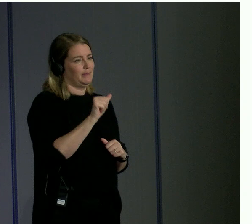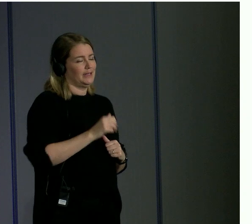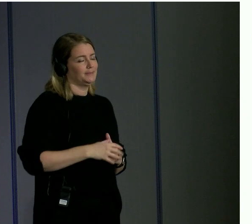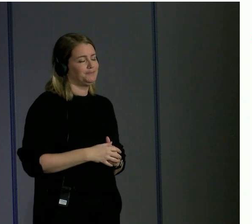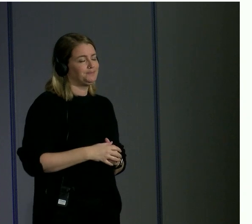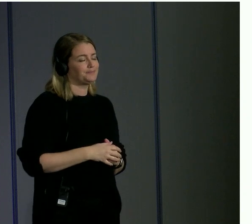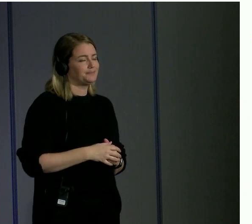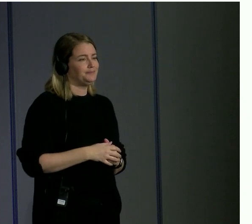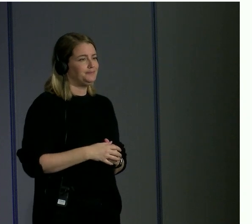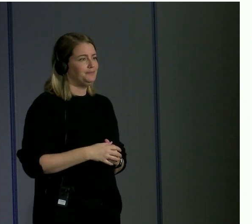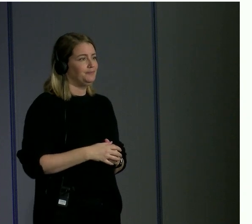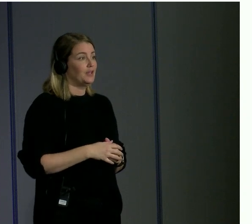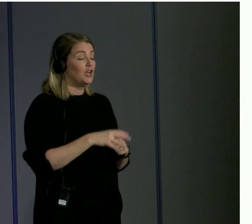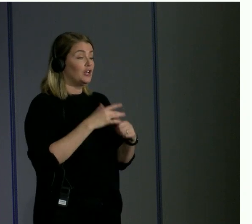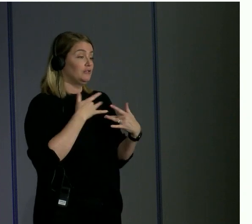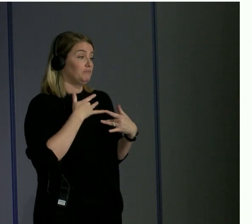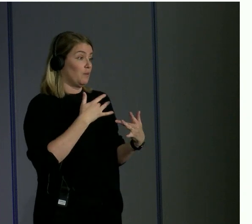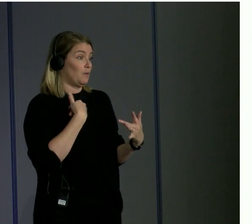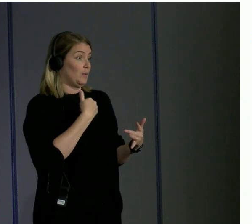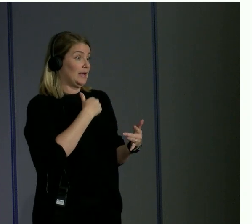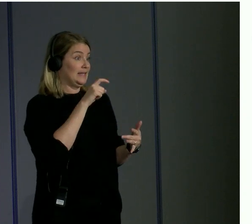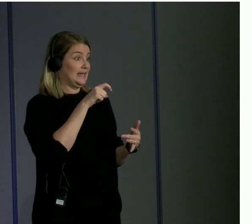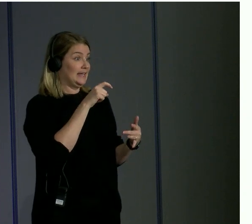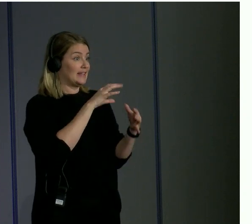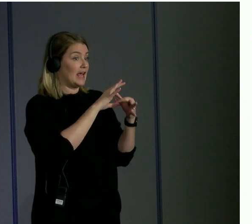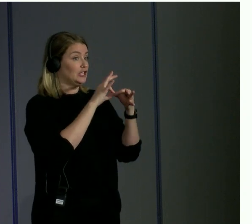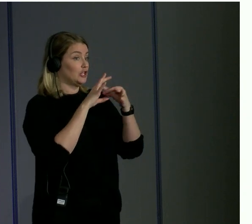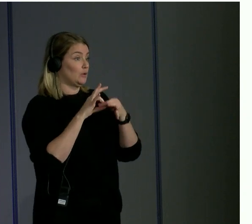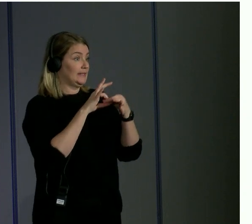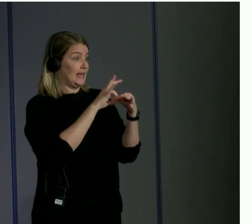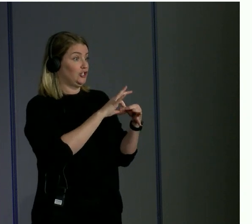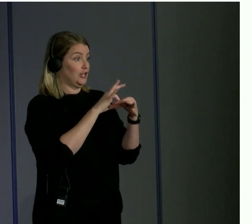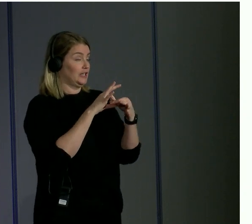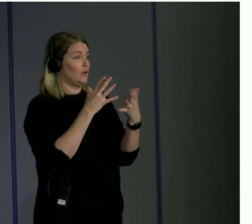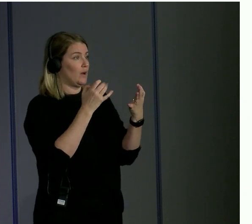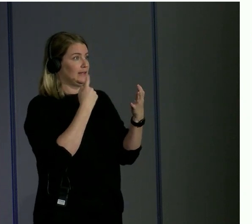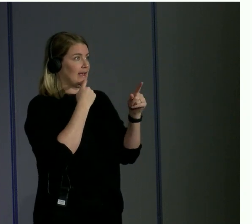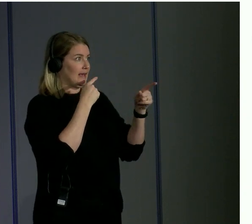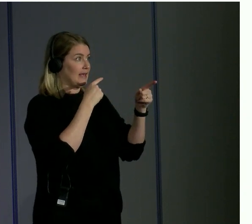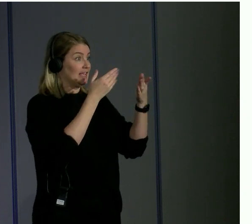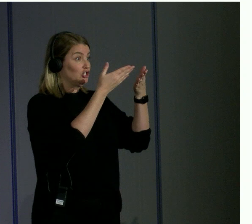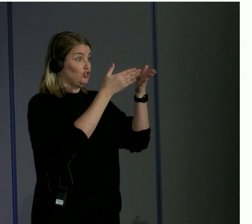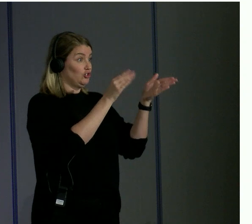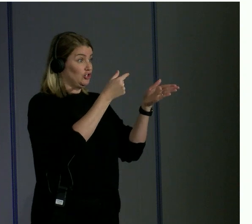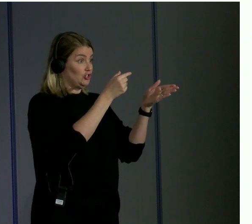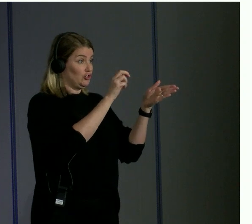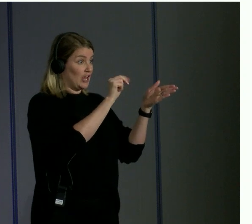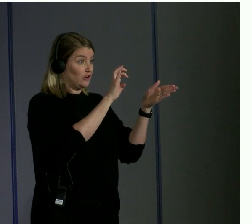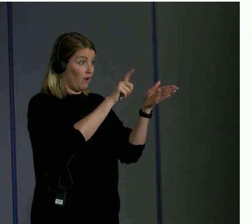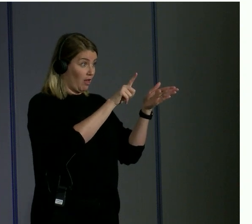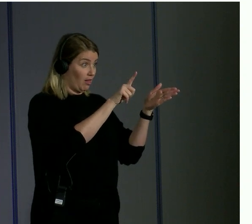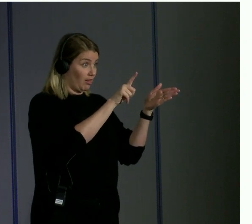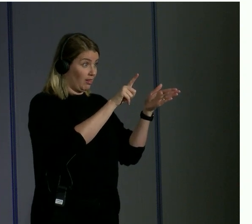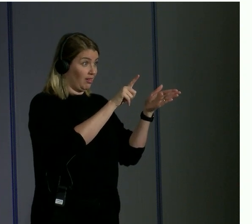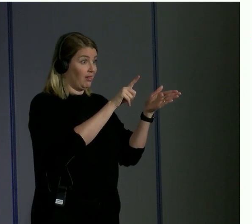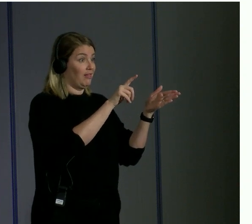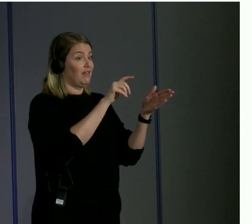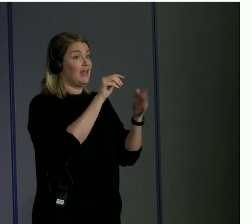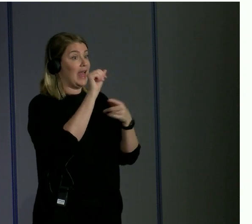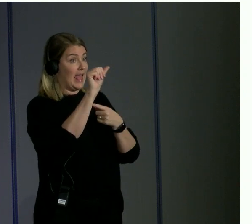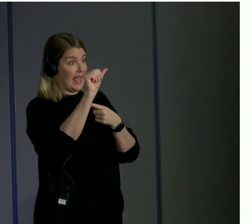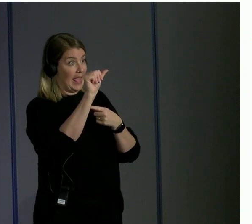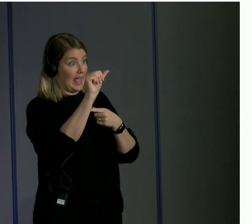right? Normal. What we need is association. We want it to say general A. And then whatever the